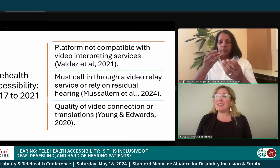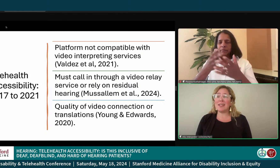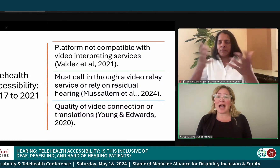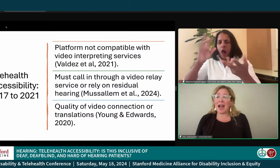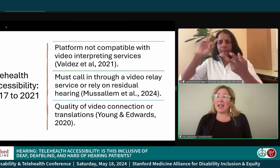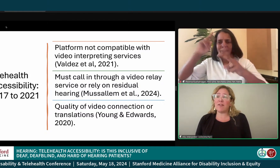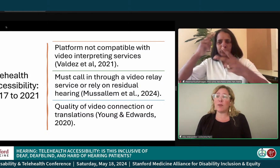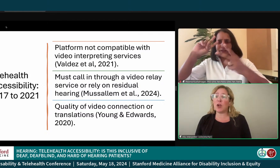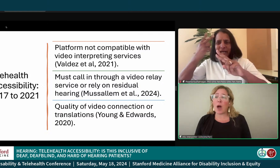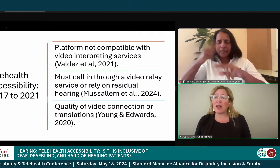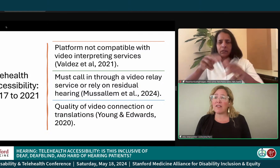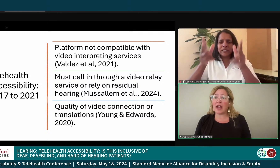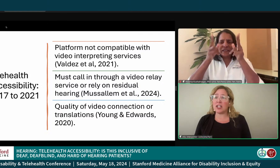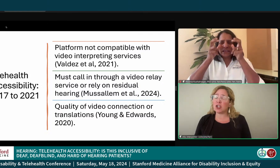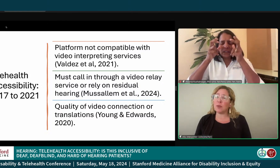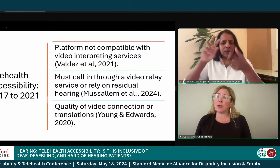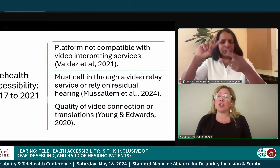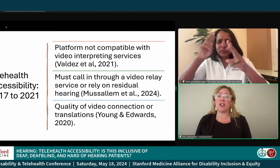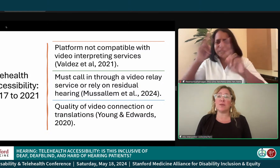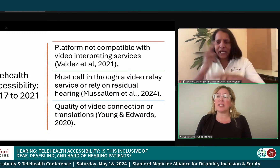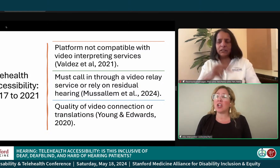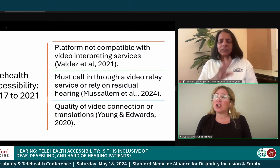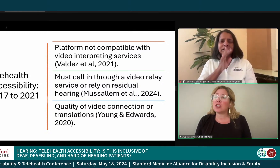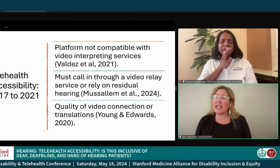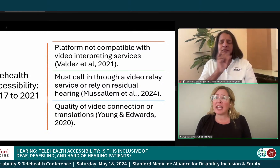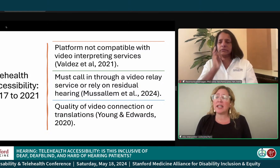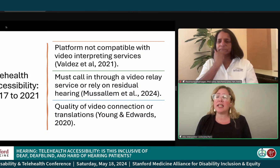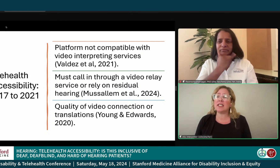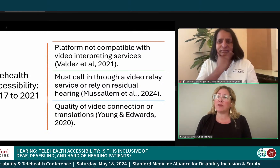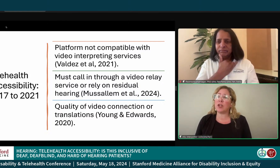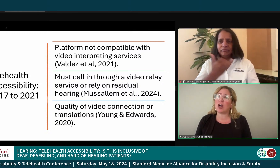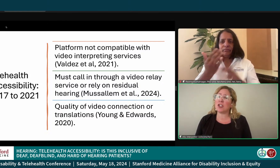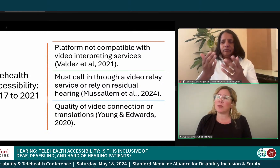is not from a qualified interpreter, there's misunderstandings in regard to